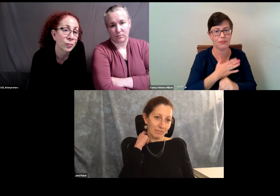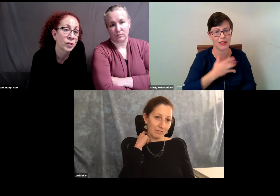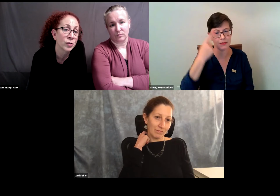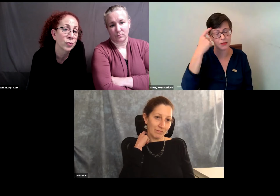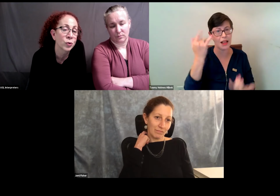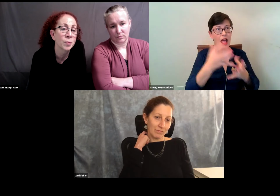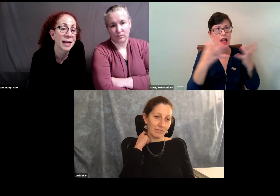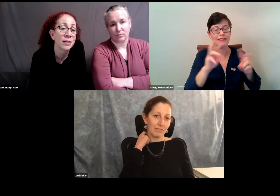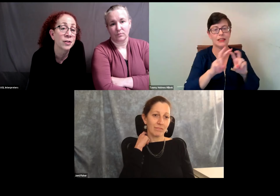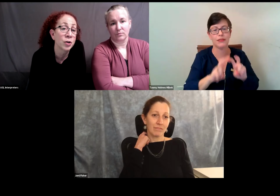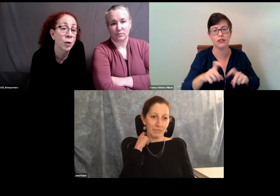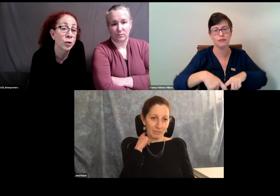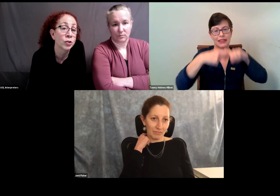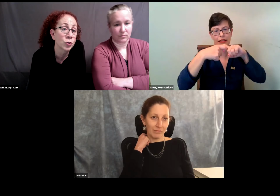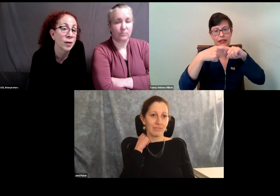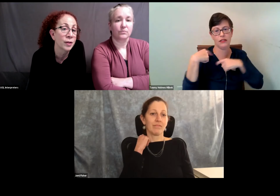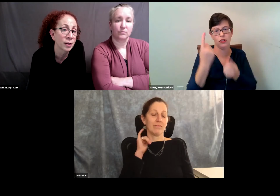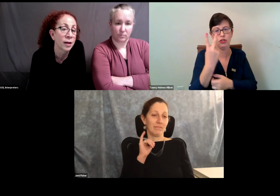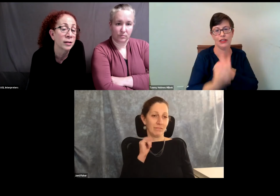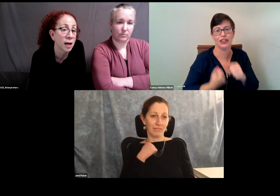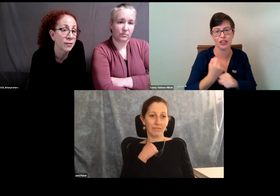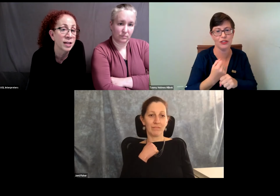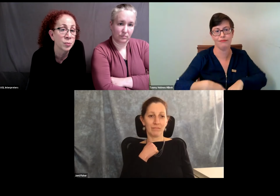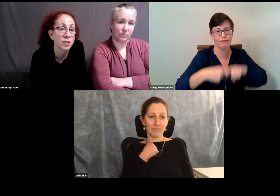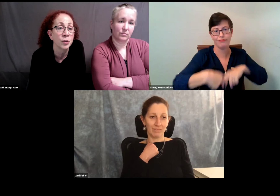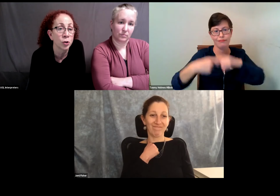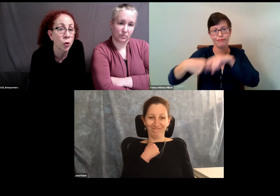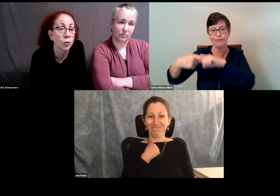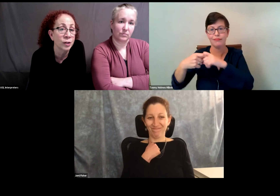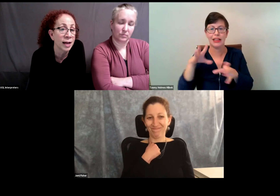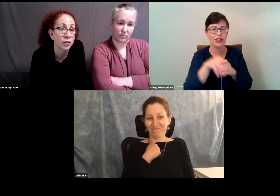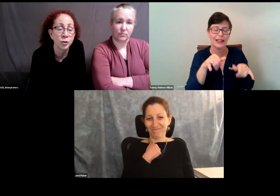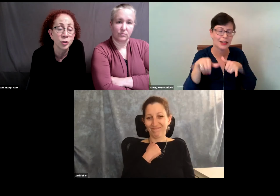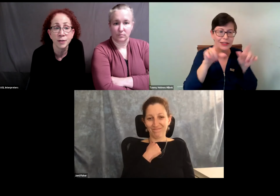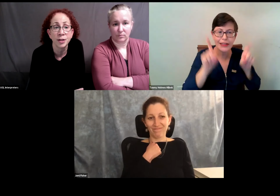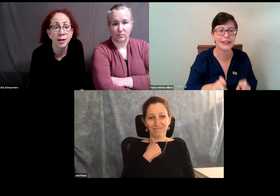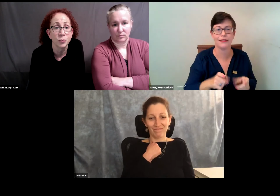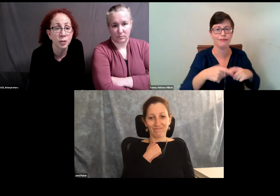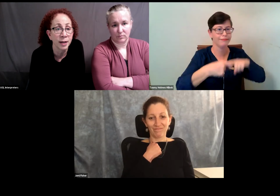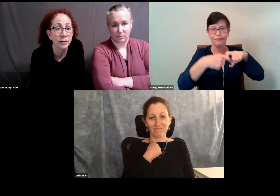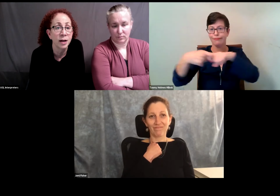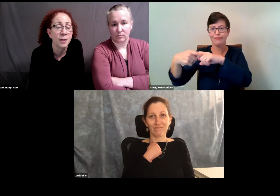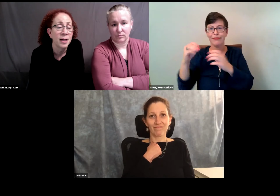Seeing those scores, by the end of the year, I would assume, I think that a lot of assessments have been on hold for the last few years, everything has really been held up